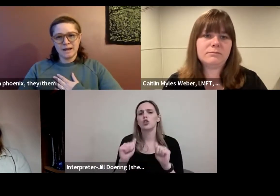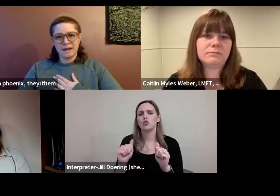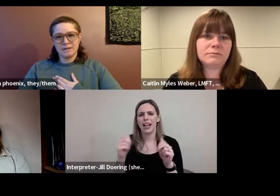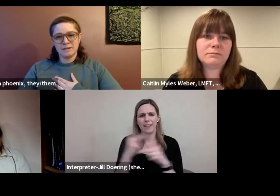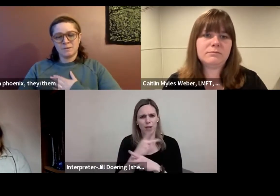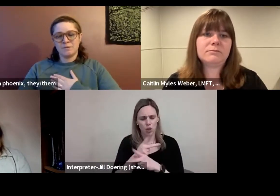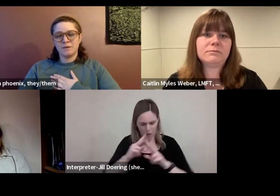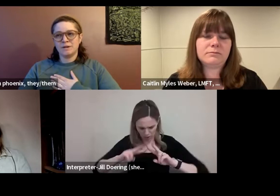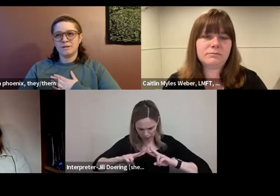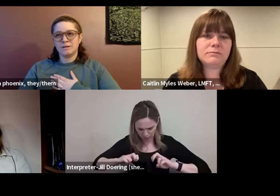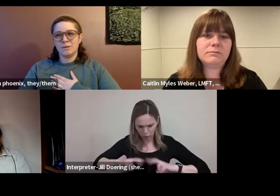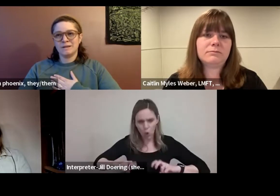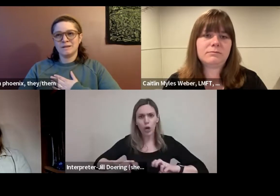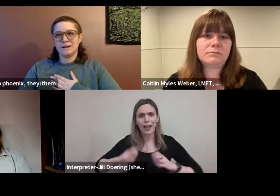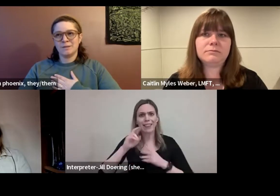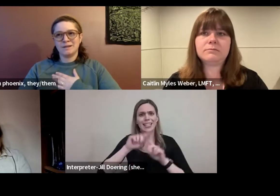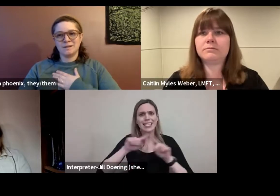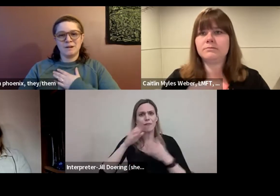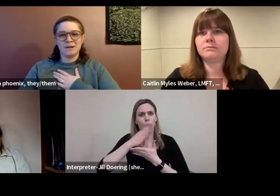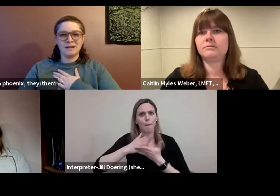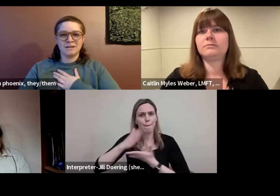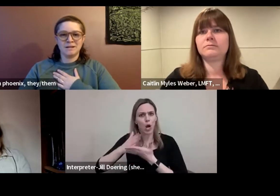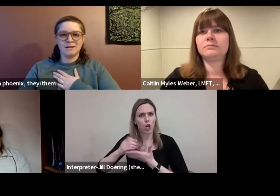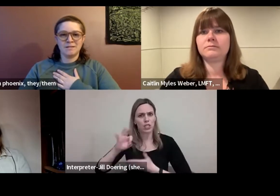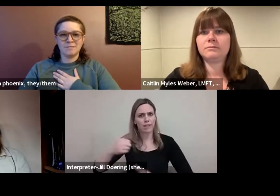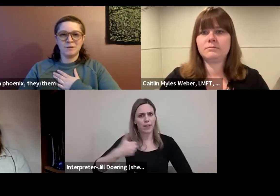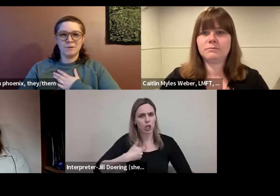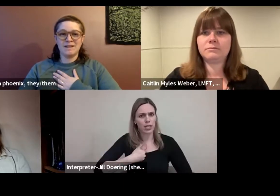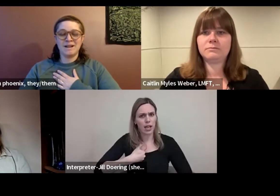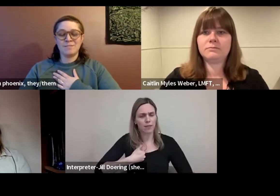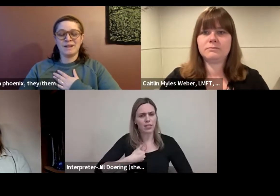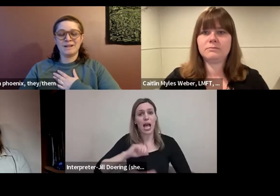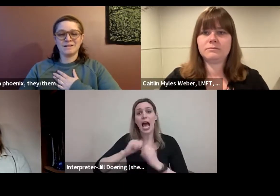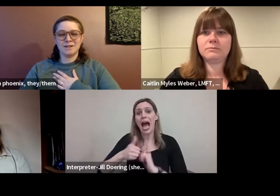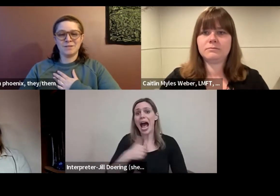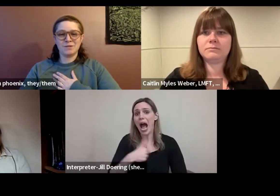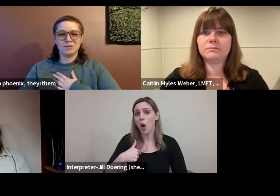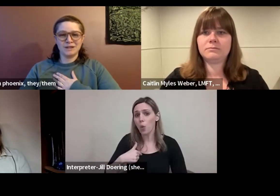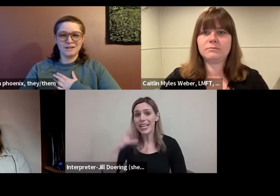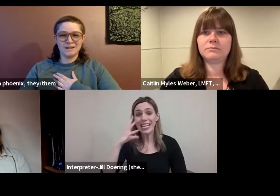and some of the ways that we experience really complex emotions